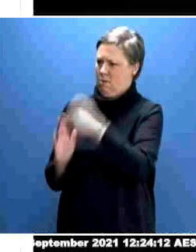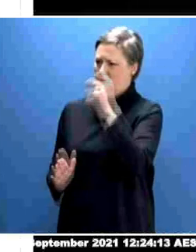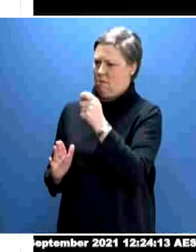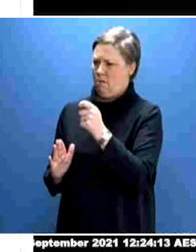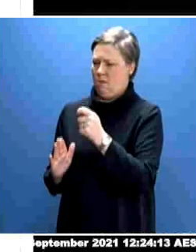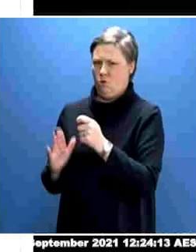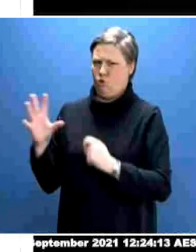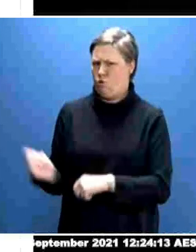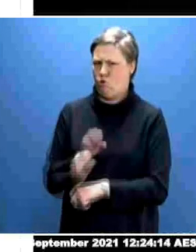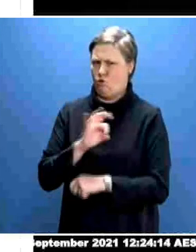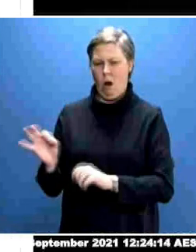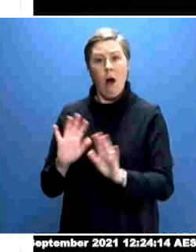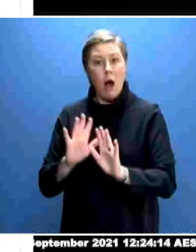It is a situation where there is a need.